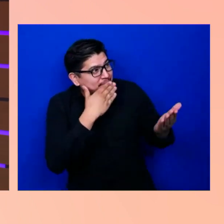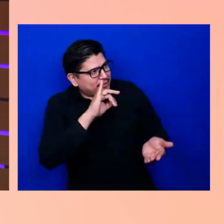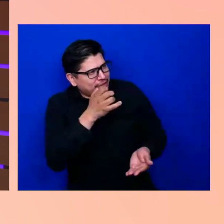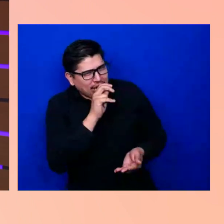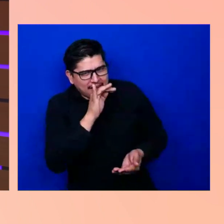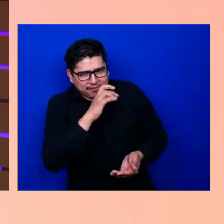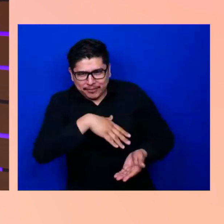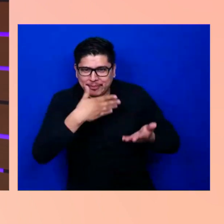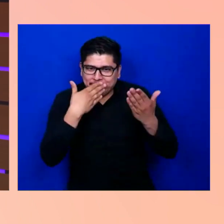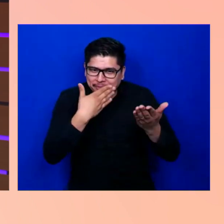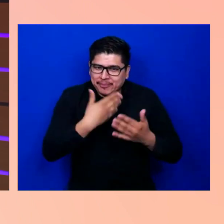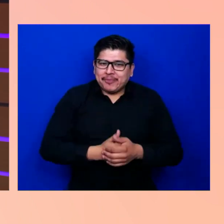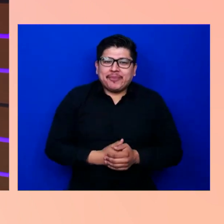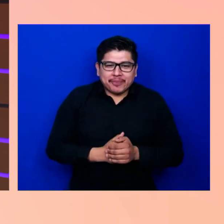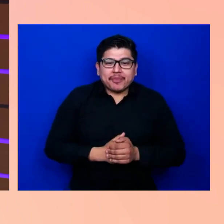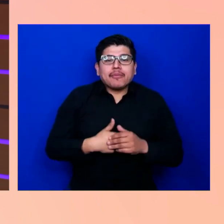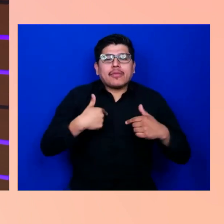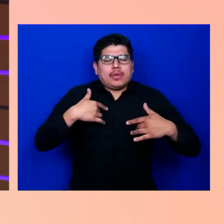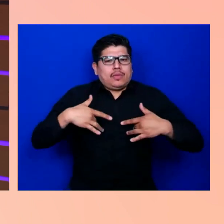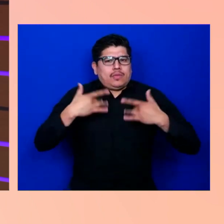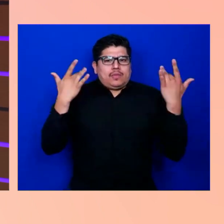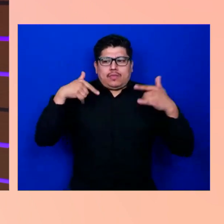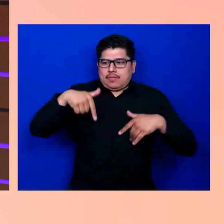that this technology will be coming to seeing AI,